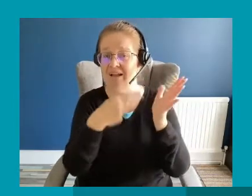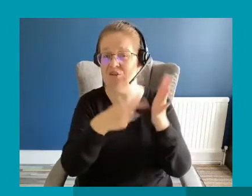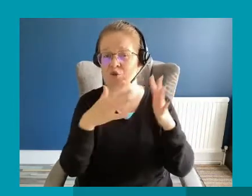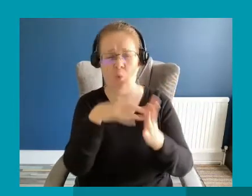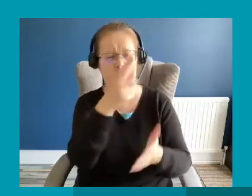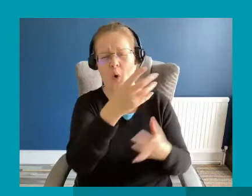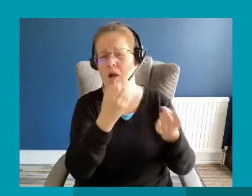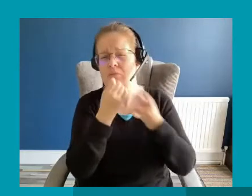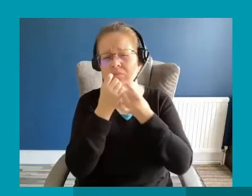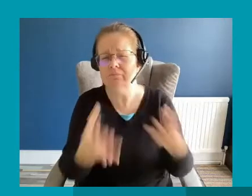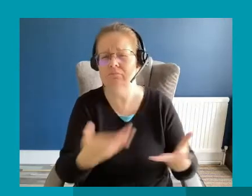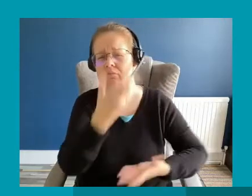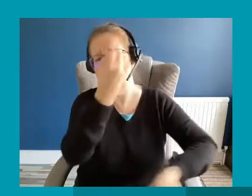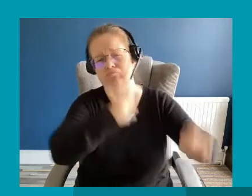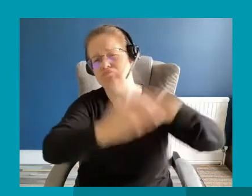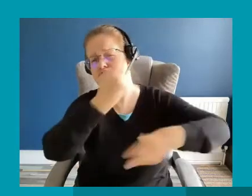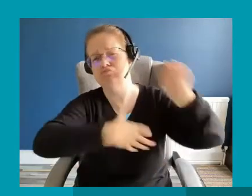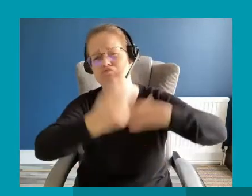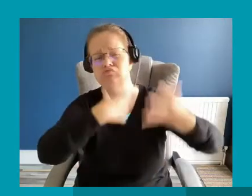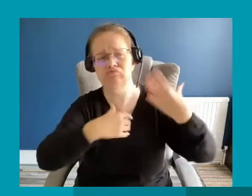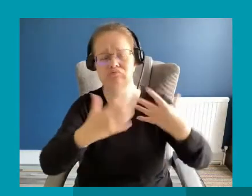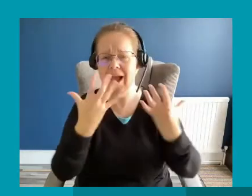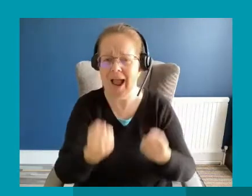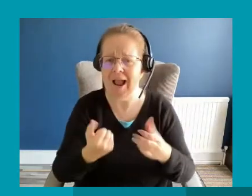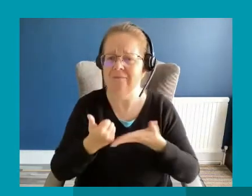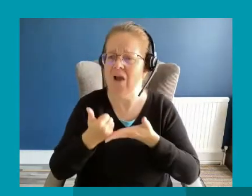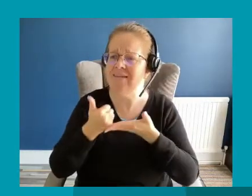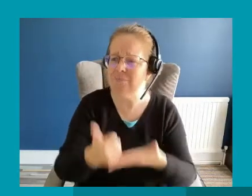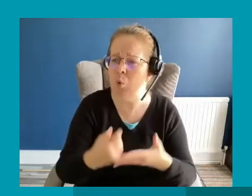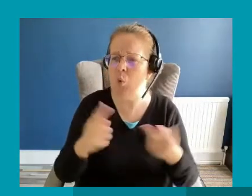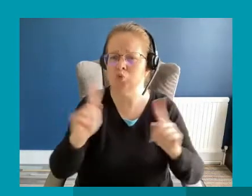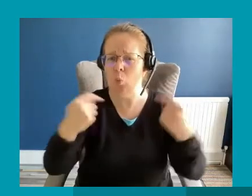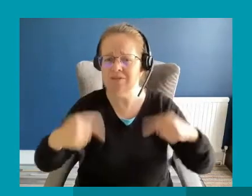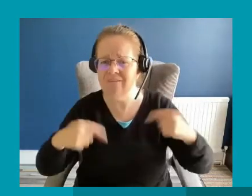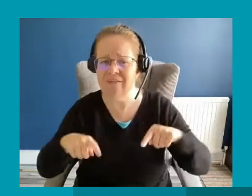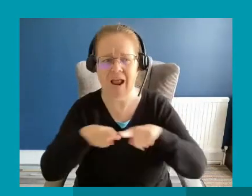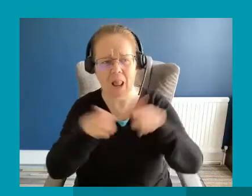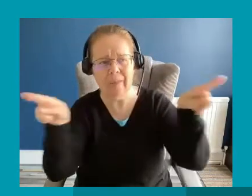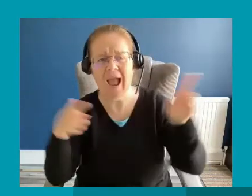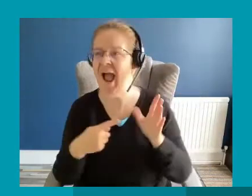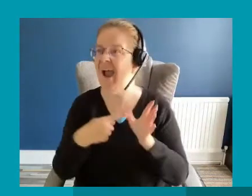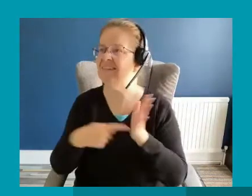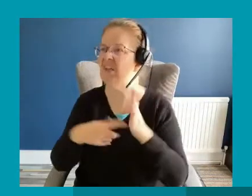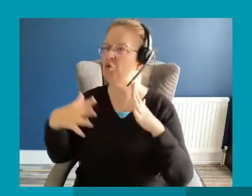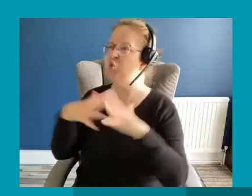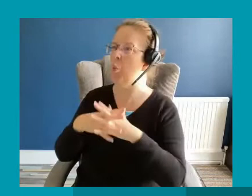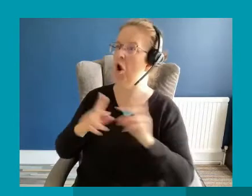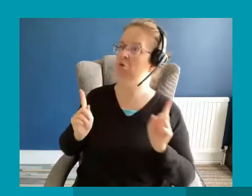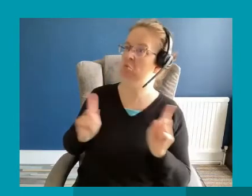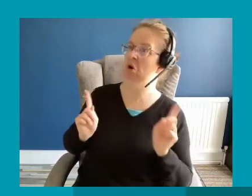overview on what supports are available and what actually access to work is, so I highly recommend that you check